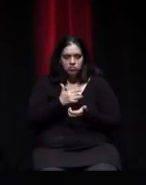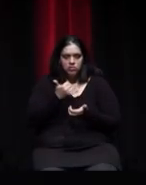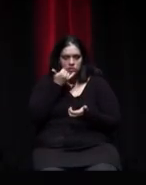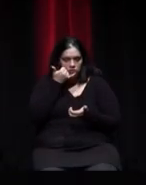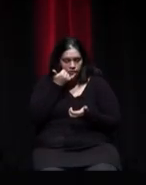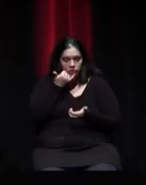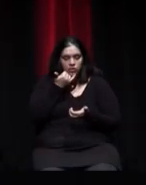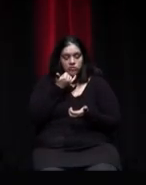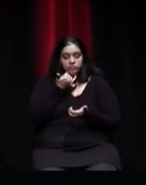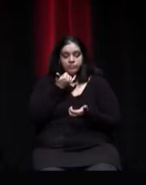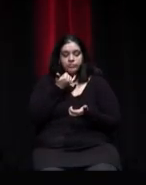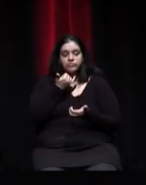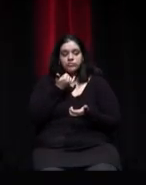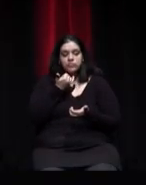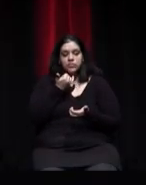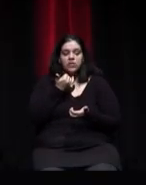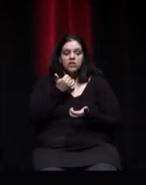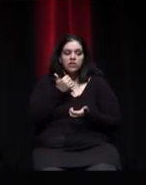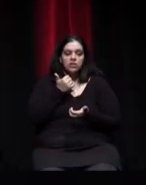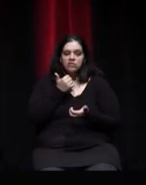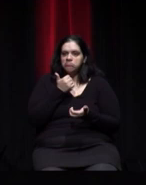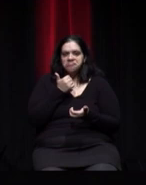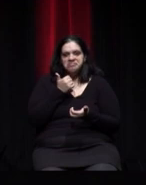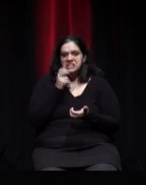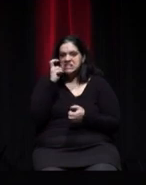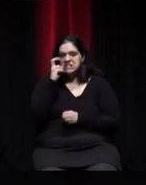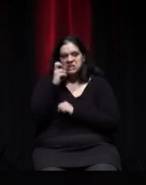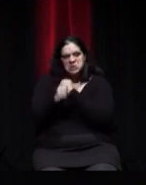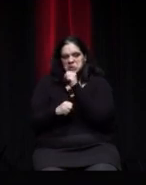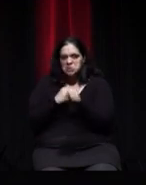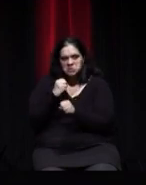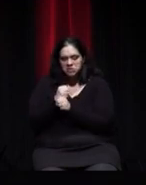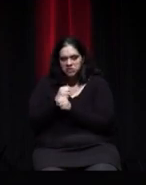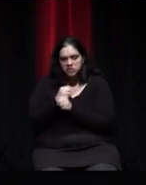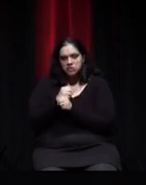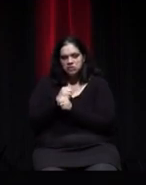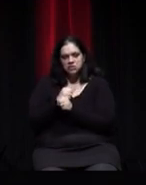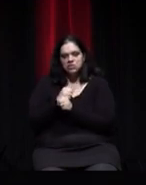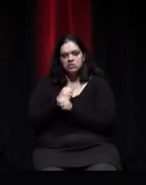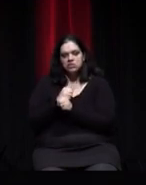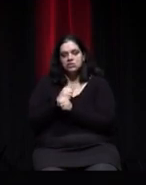In the span of five years, they're invited,